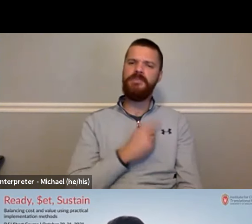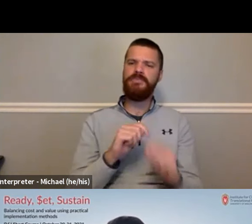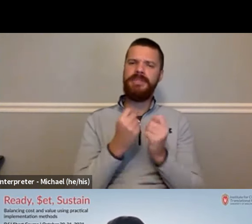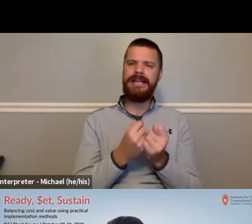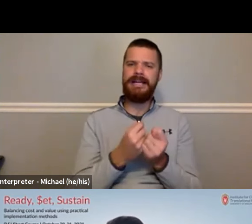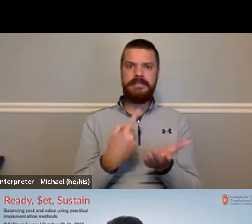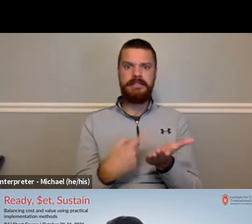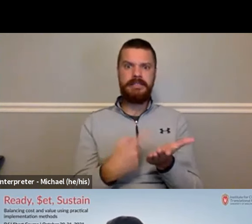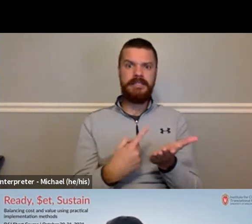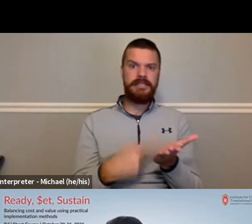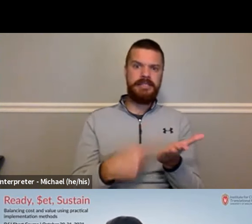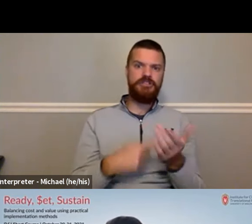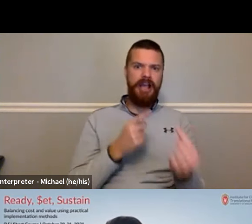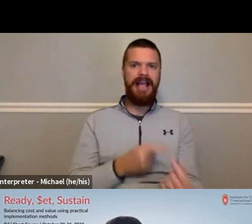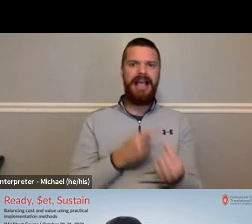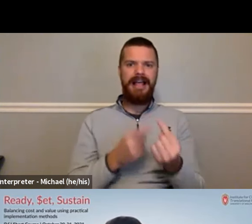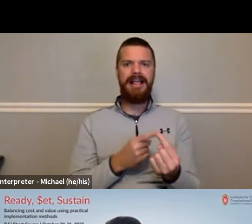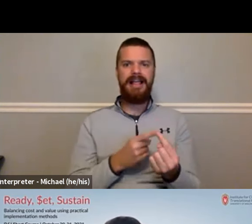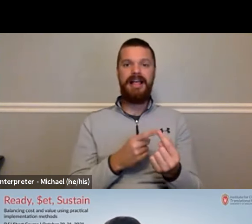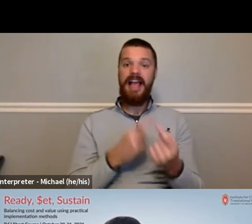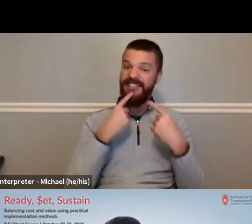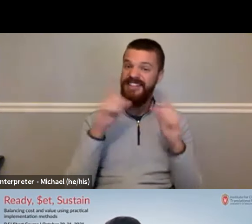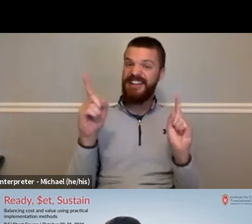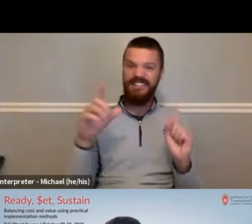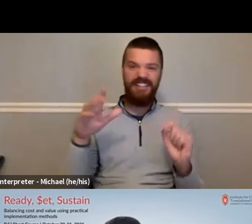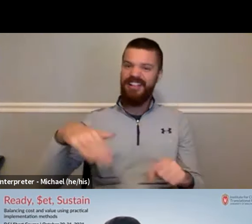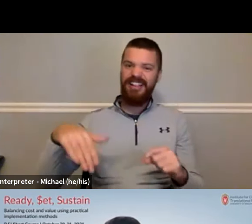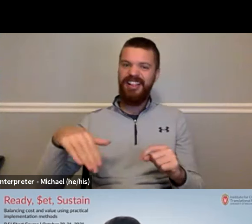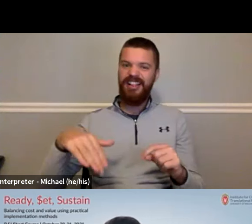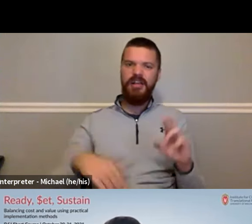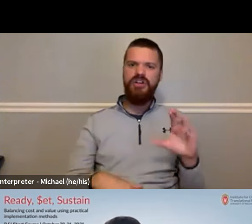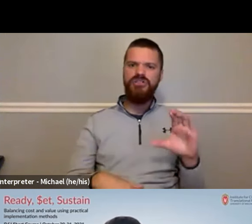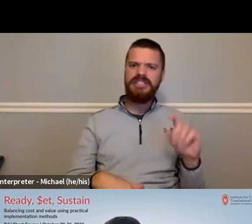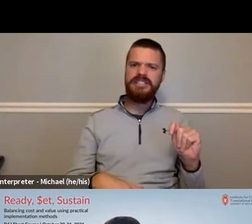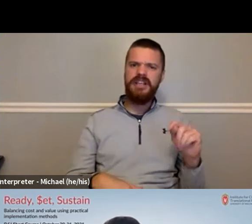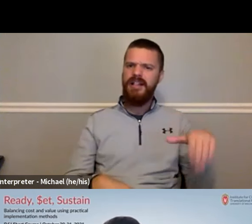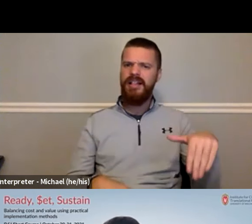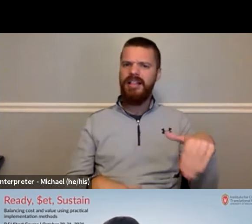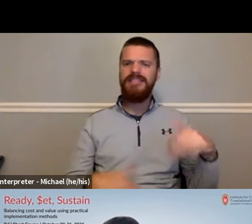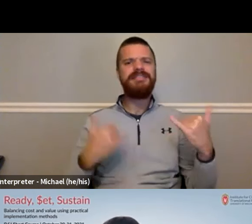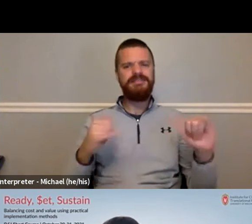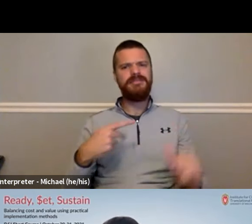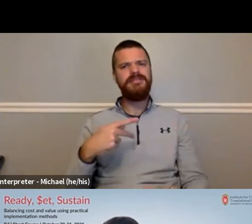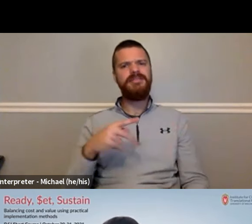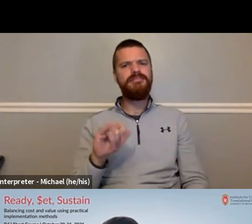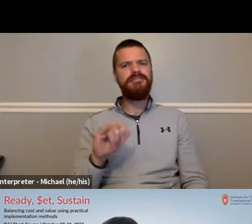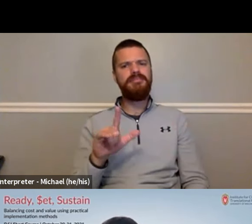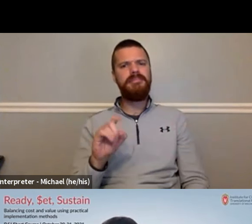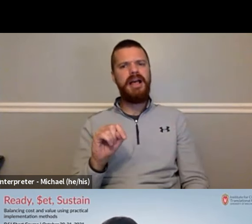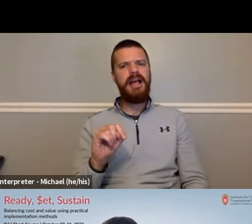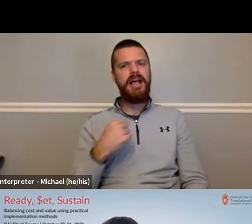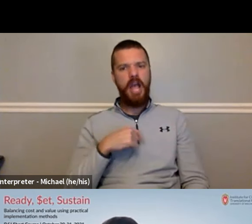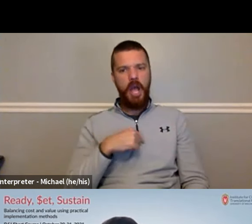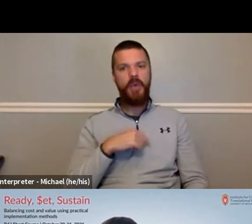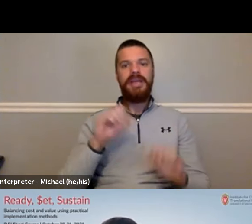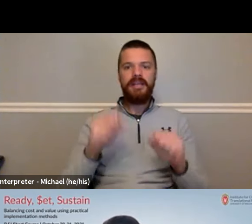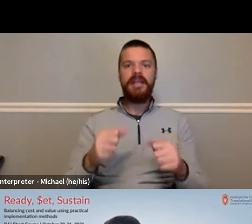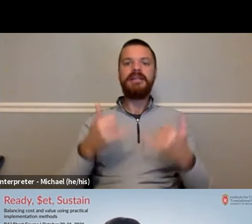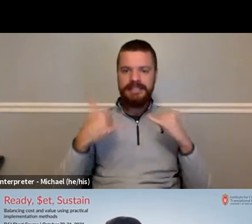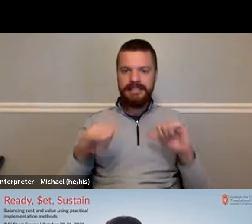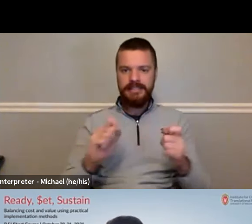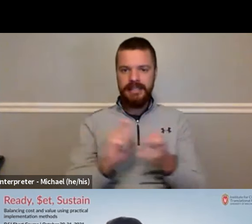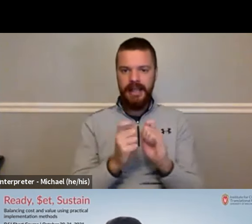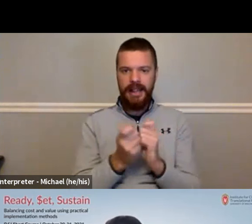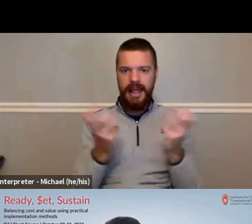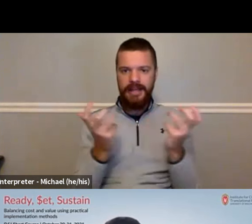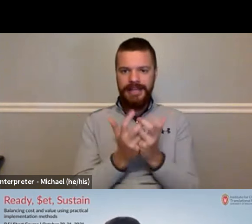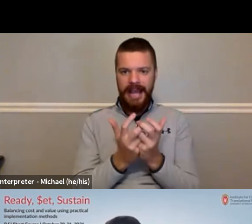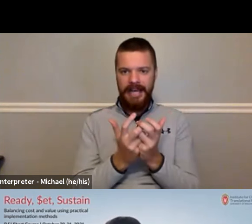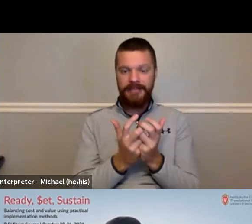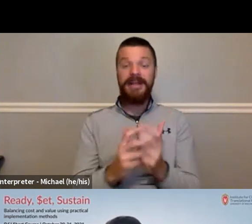Michelle Chui: we're not at the effectiveness phase, yet we're not at the rct we're still in the pilot phase where we can still adapt so actually that gives us a lot of.